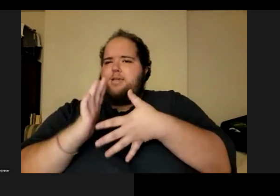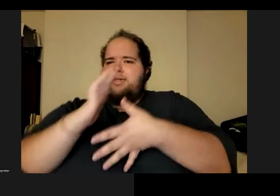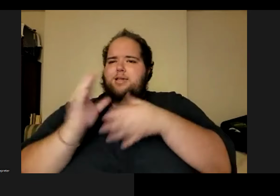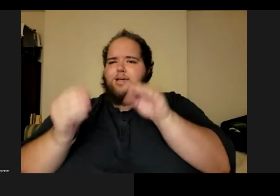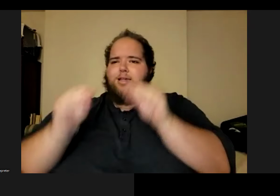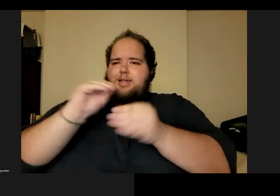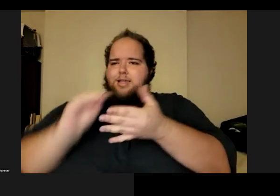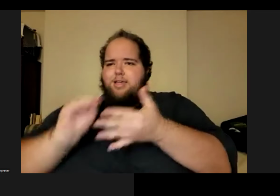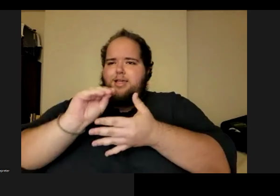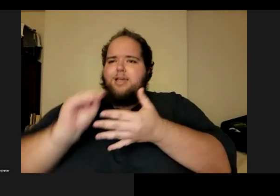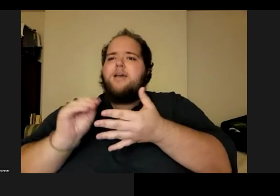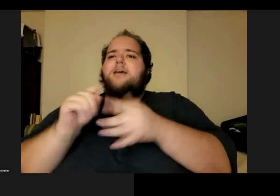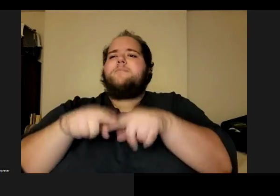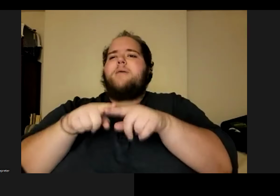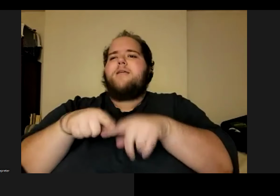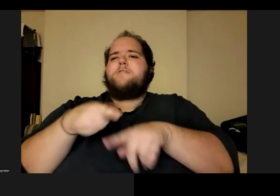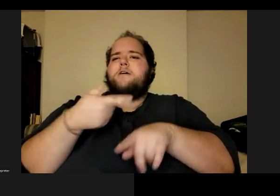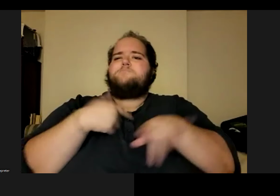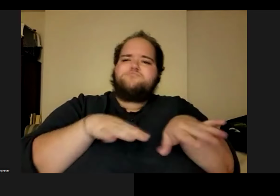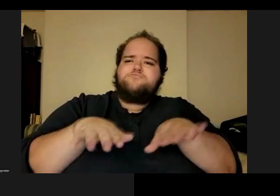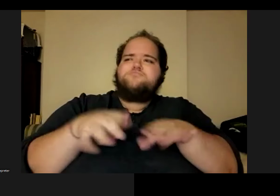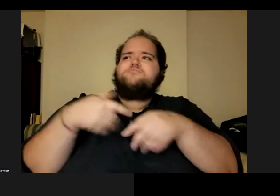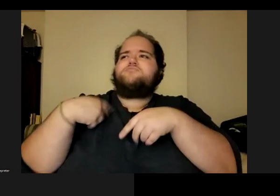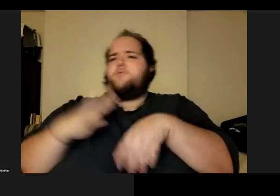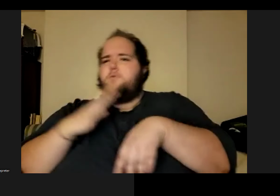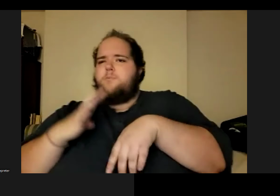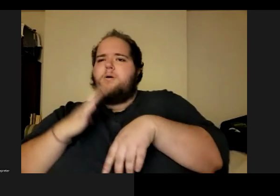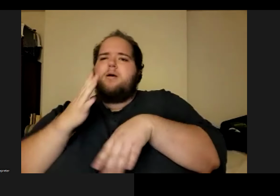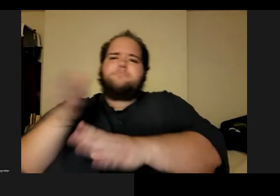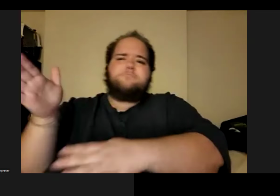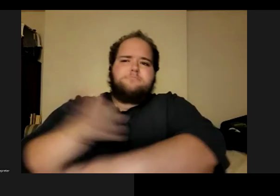opportunities that you're seeking. So it's good to consider that.